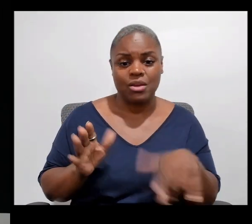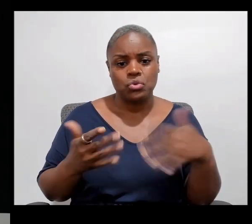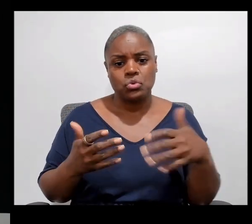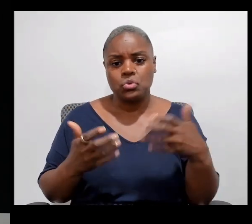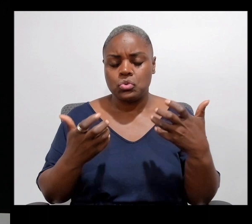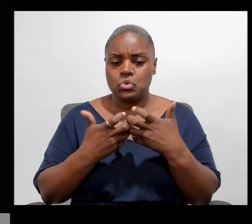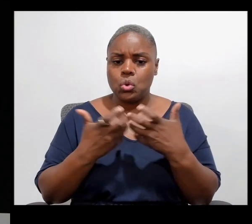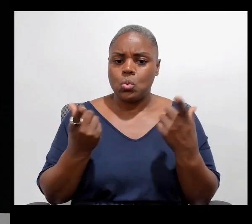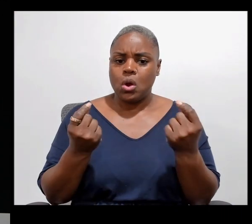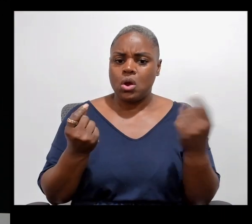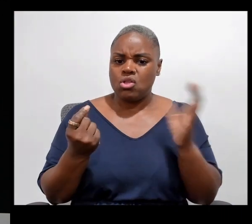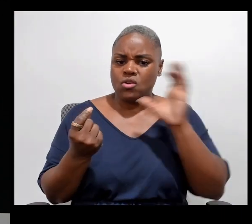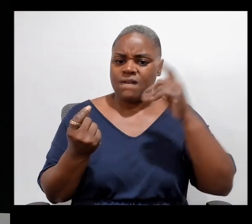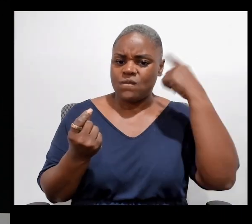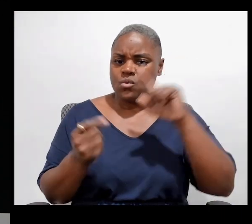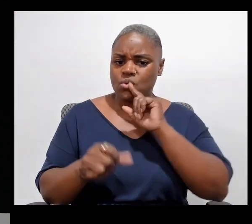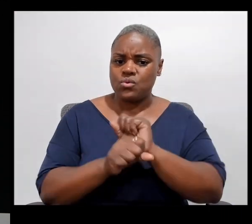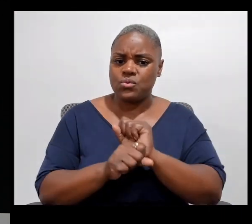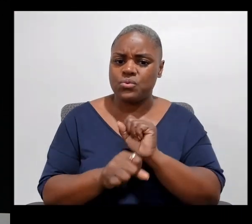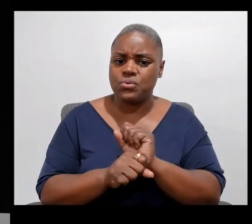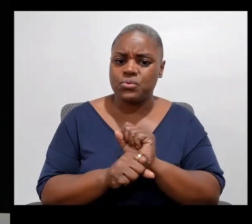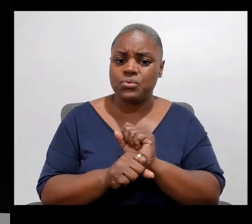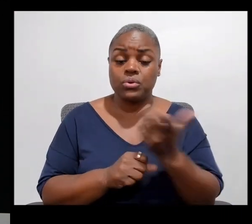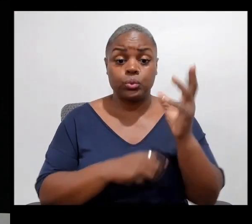This is just the embodiment of what it looks like